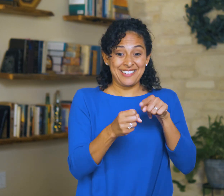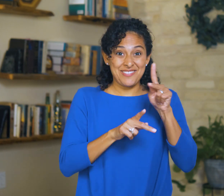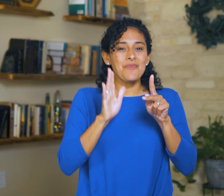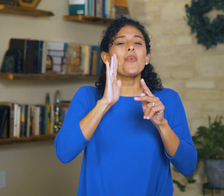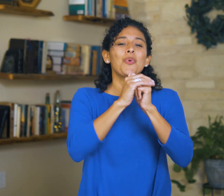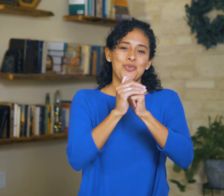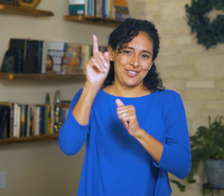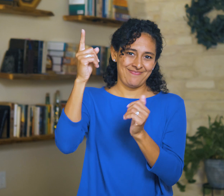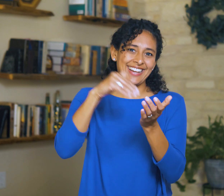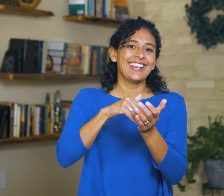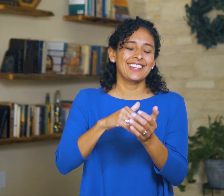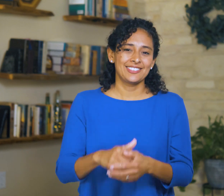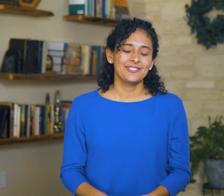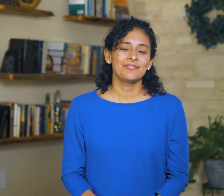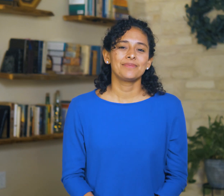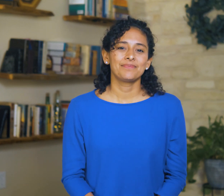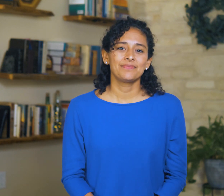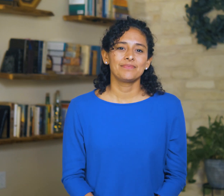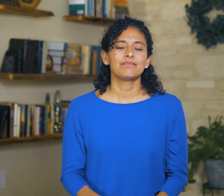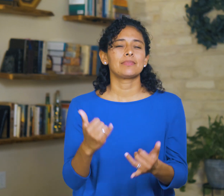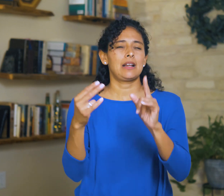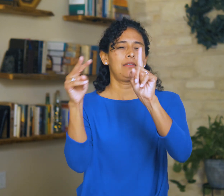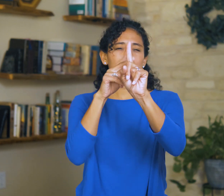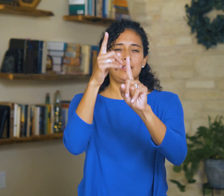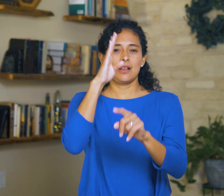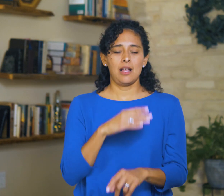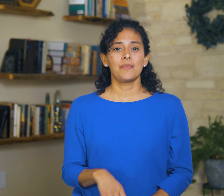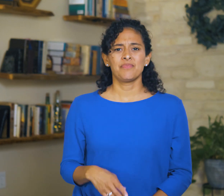who will turn to worship Him again. The God Shot: